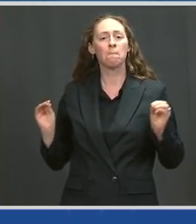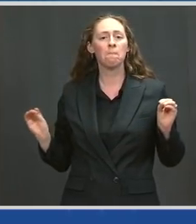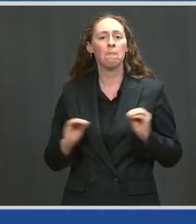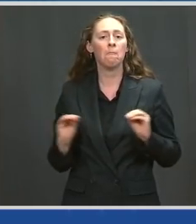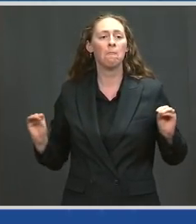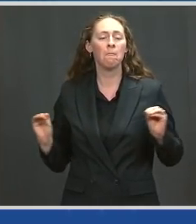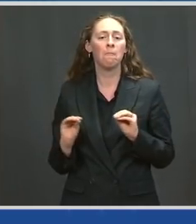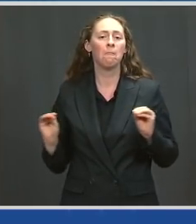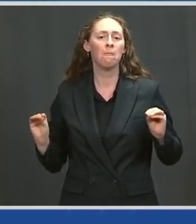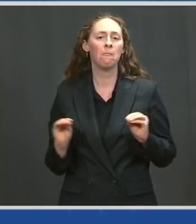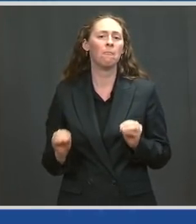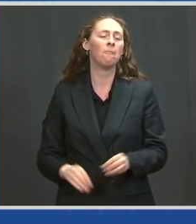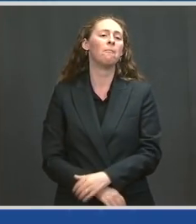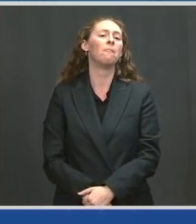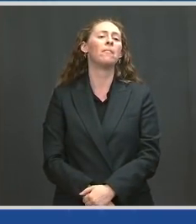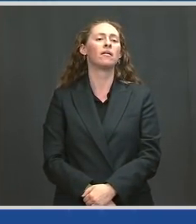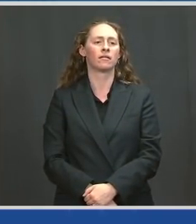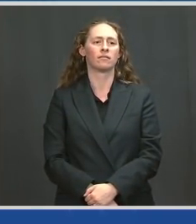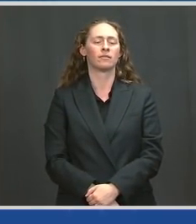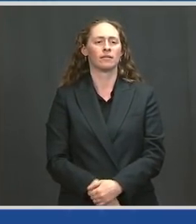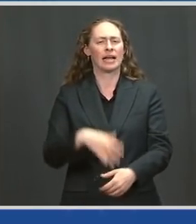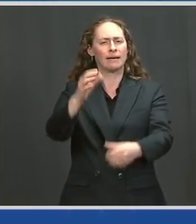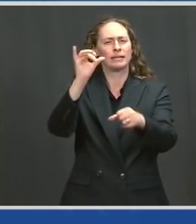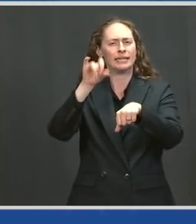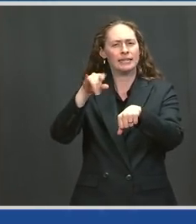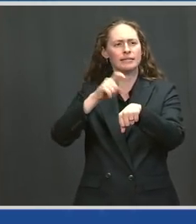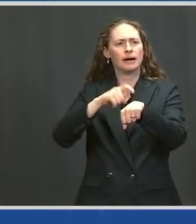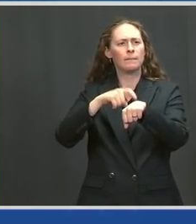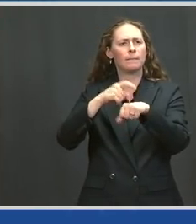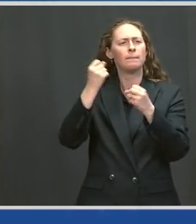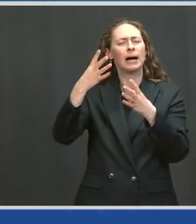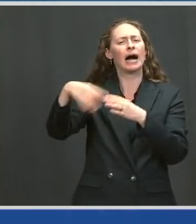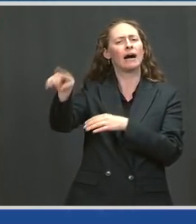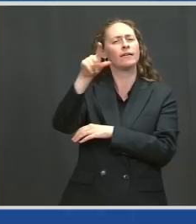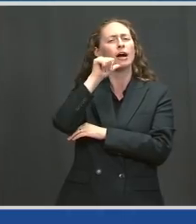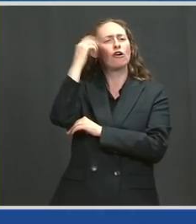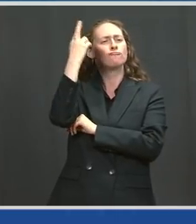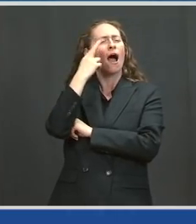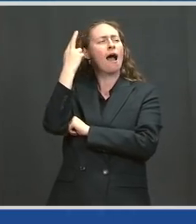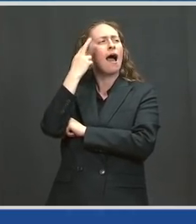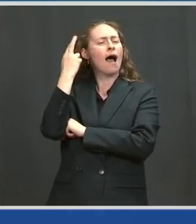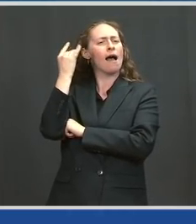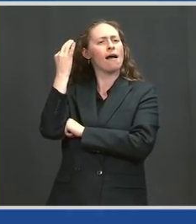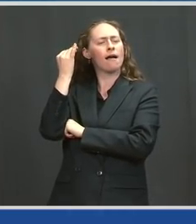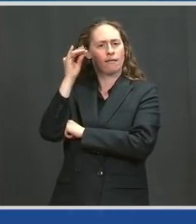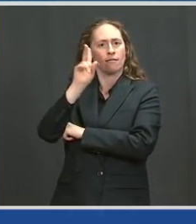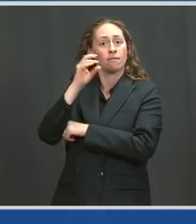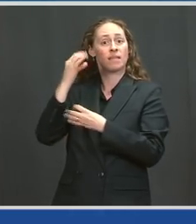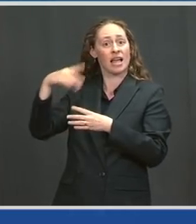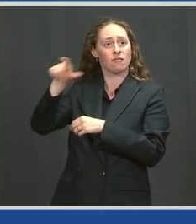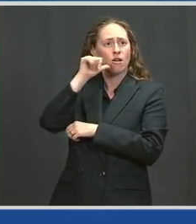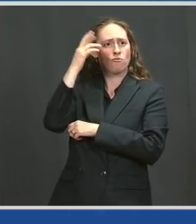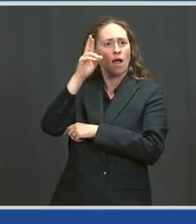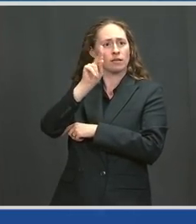Most people didn't realize that a century ago, the Klan was founded just six years before the horrific destruction here in Tulsa.